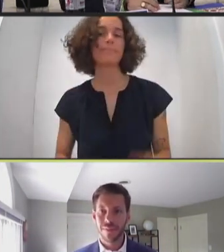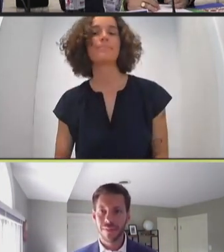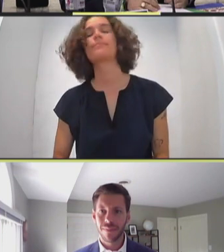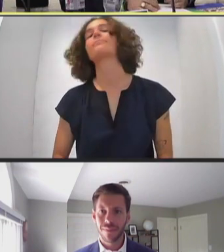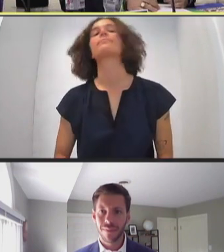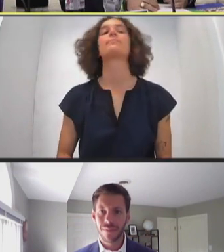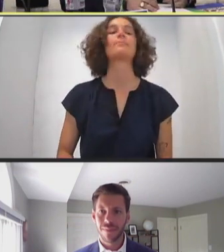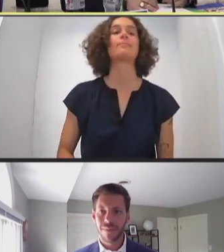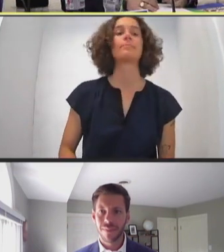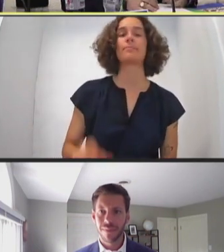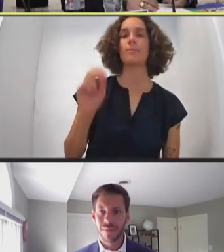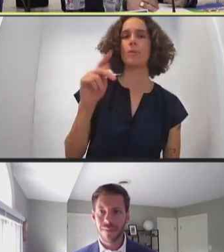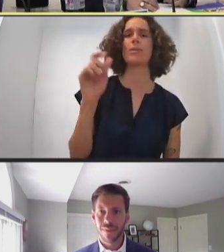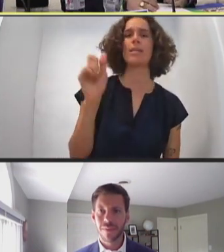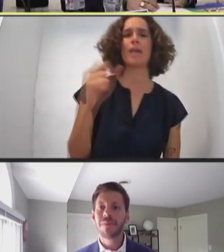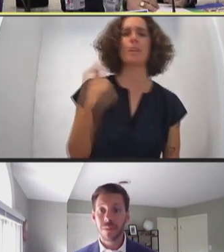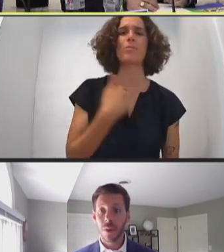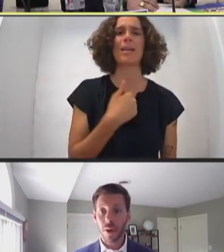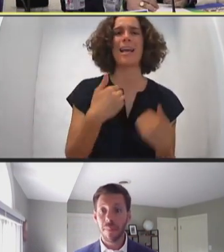Mitch Rothholz: Okay. Yeah. We've got a couple of examples that we've got from